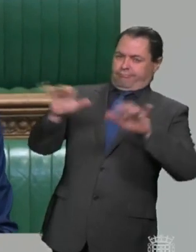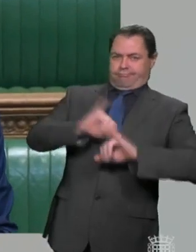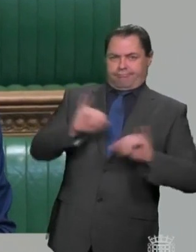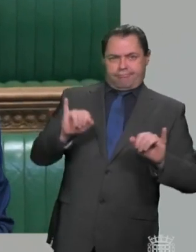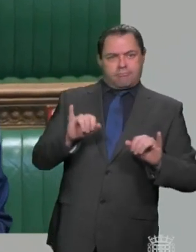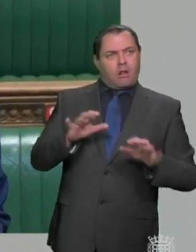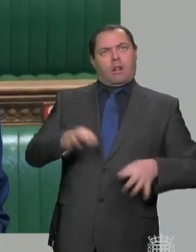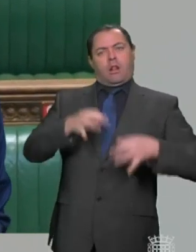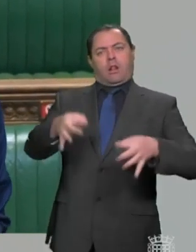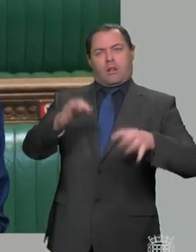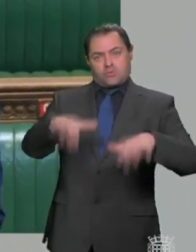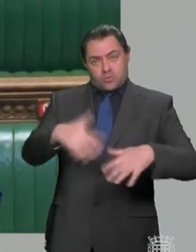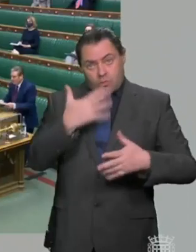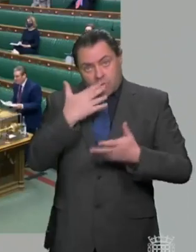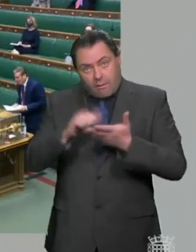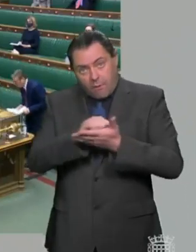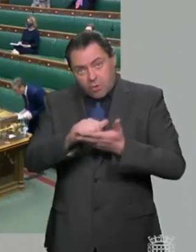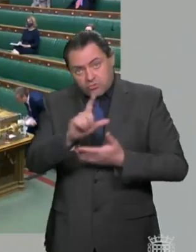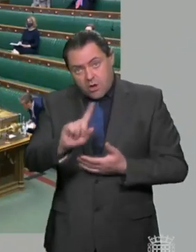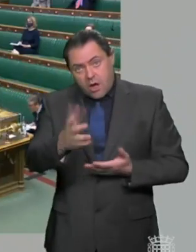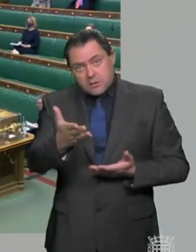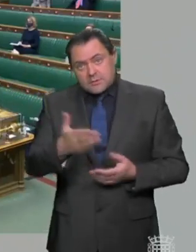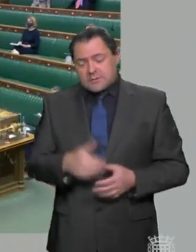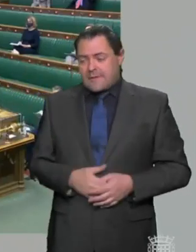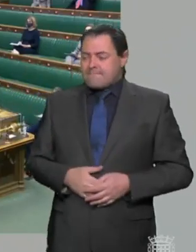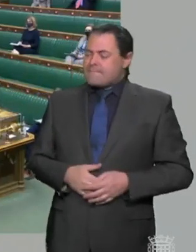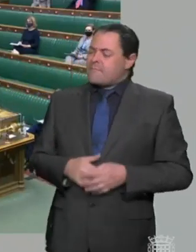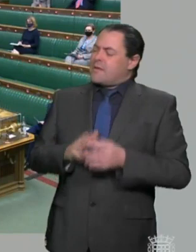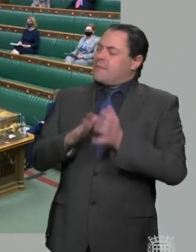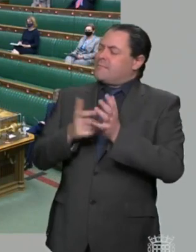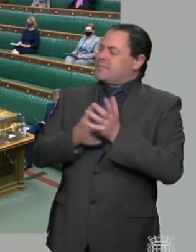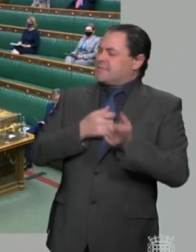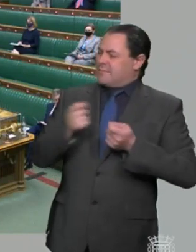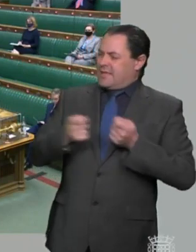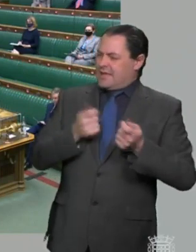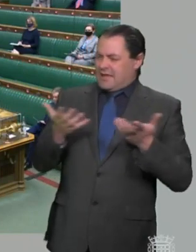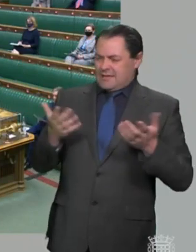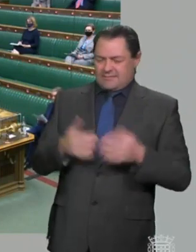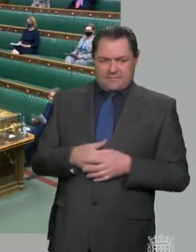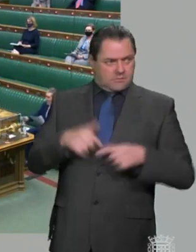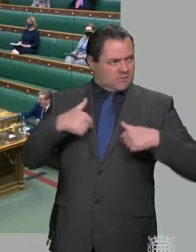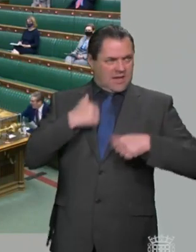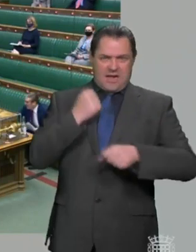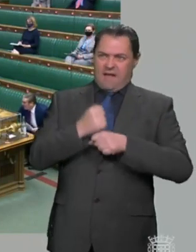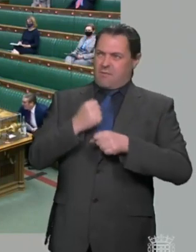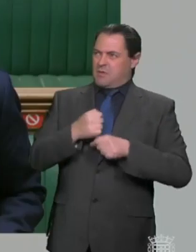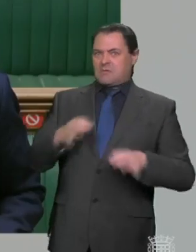threat that this virus posed? >> The Prime Minister I do not think anybody could credibly accuse this Government of being complacent about the threat